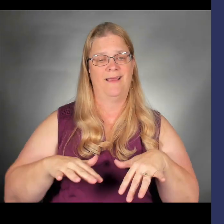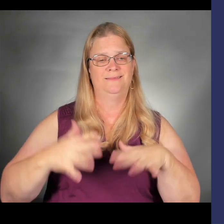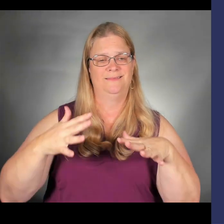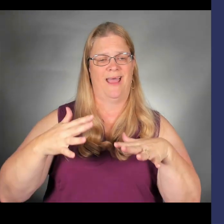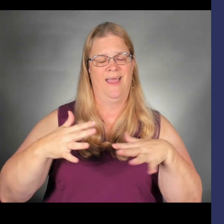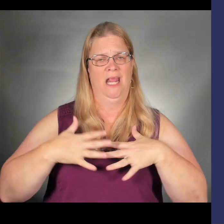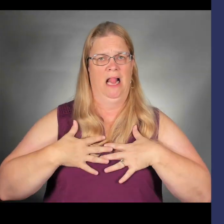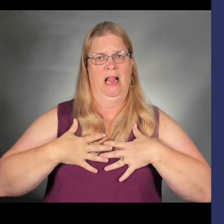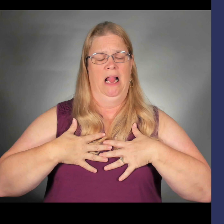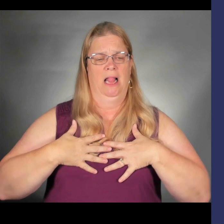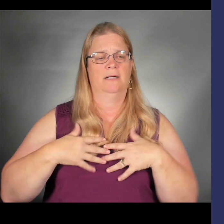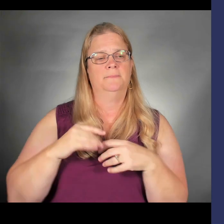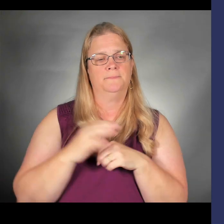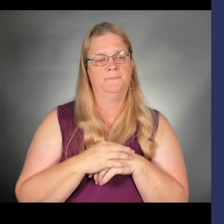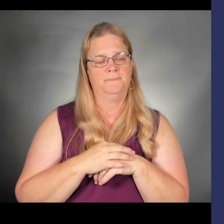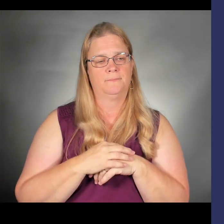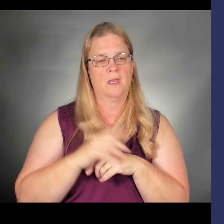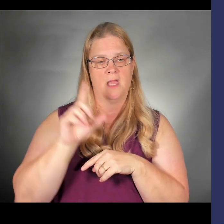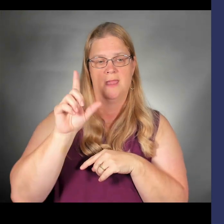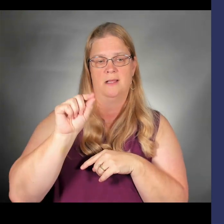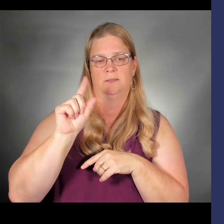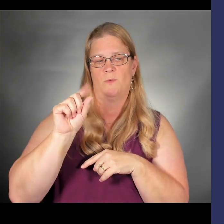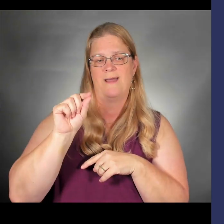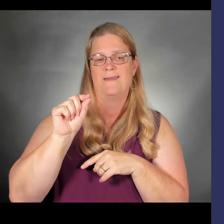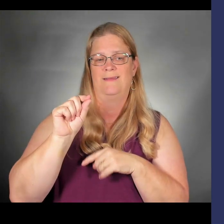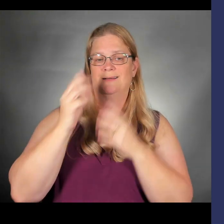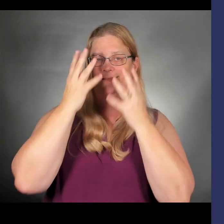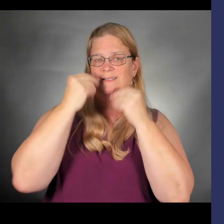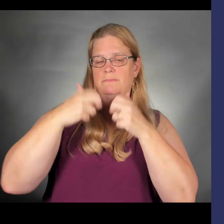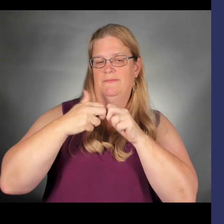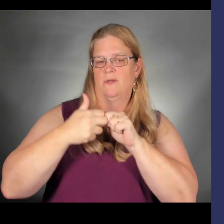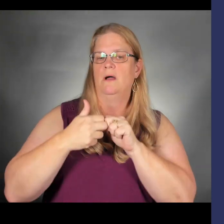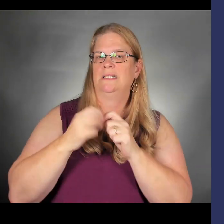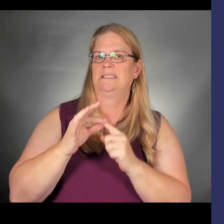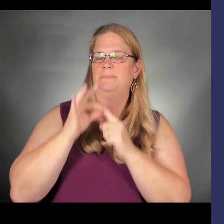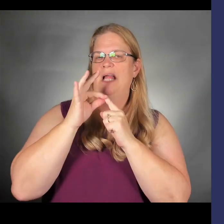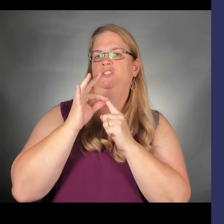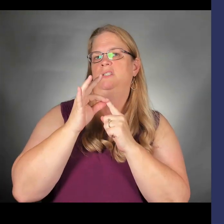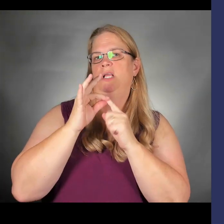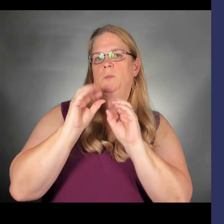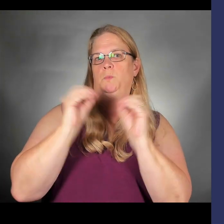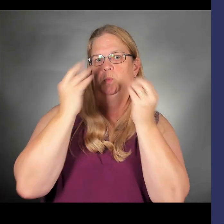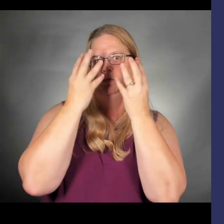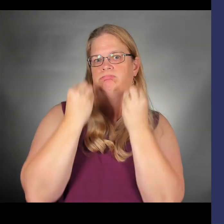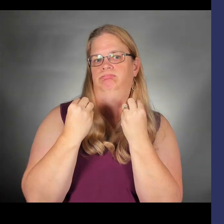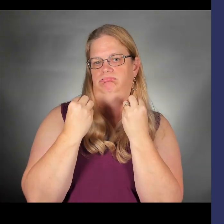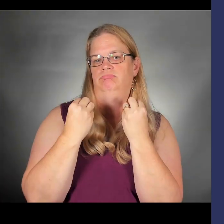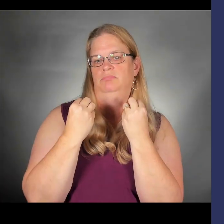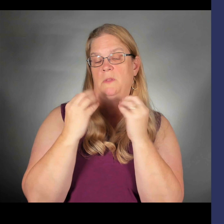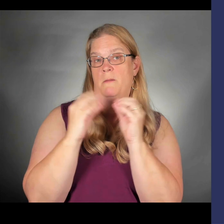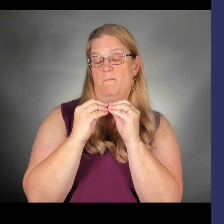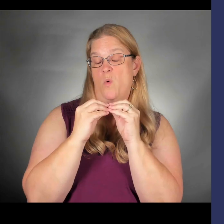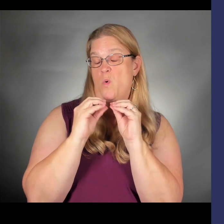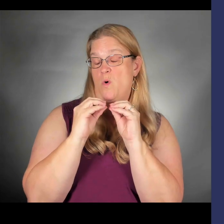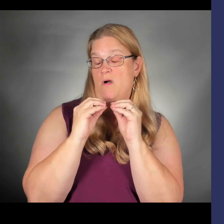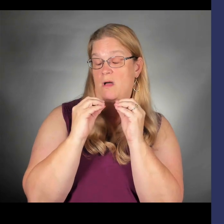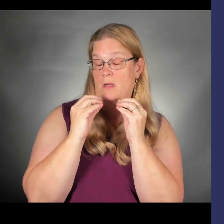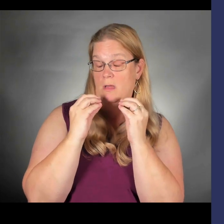Number nineteen: anxiety for agitation. Number twenty: sleep difficulties, especially insomnia.